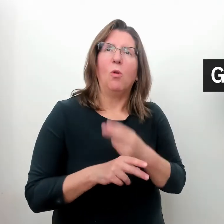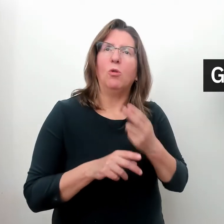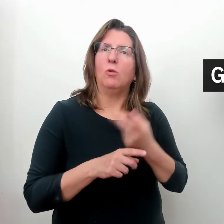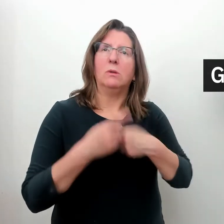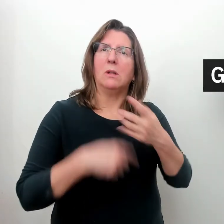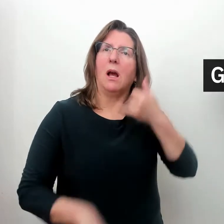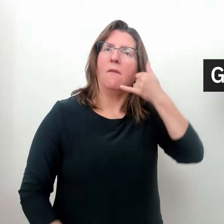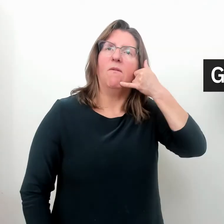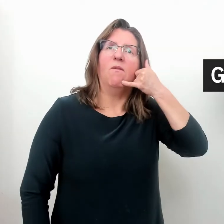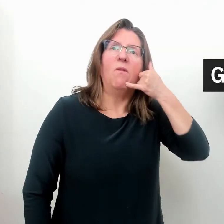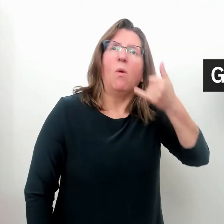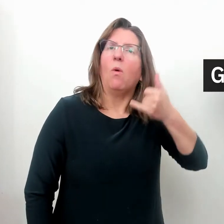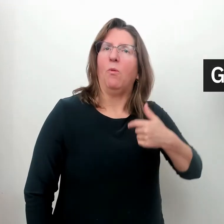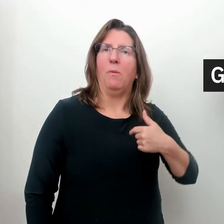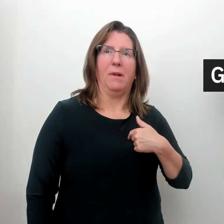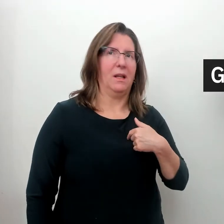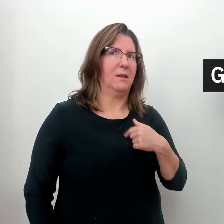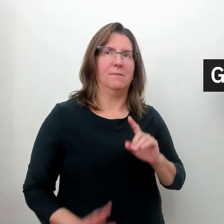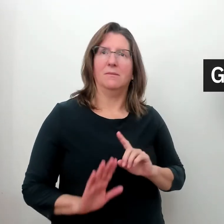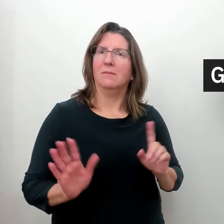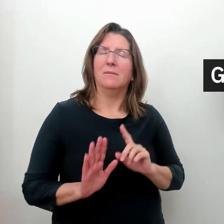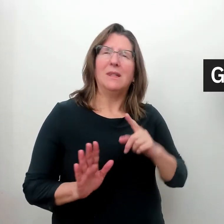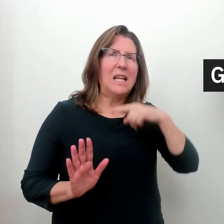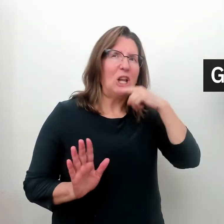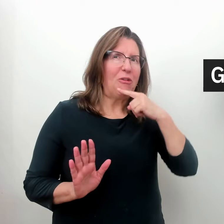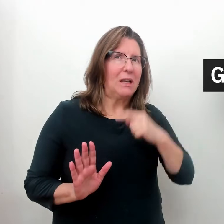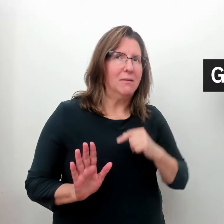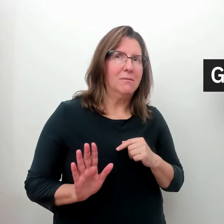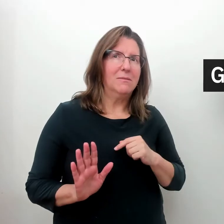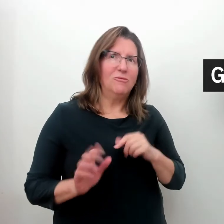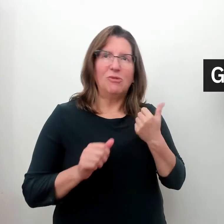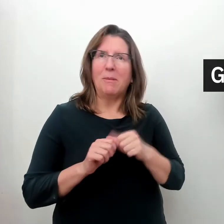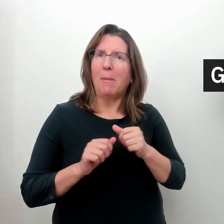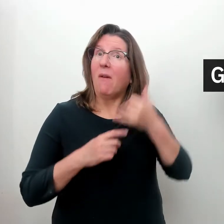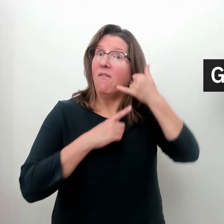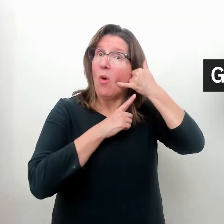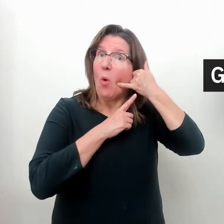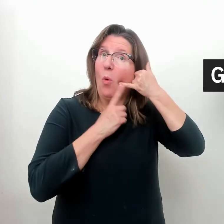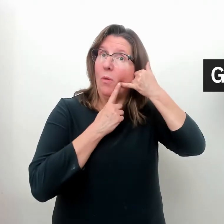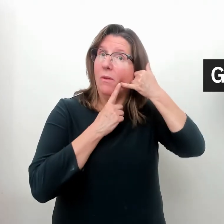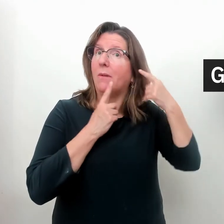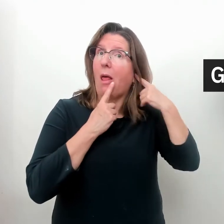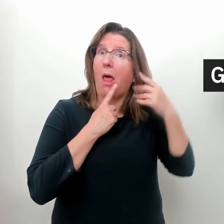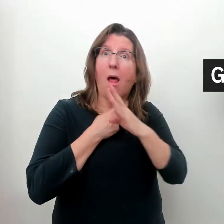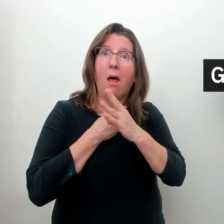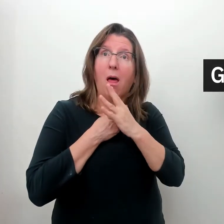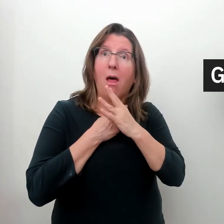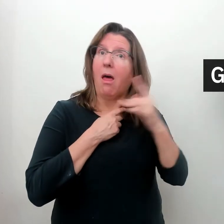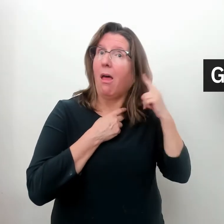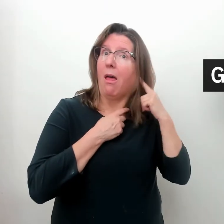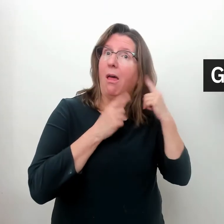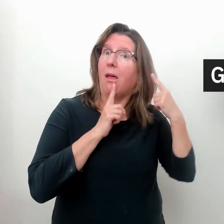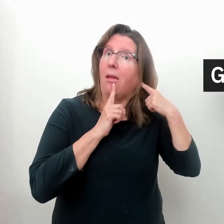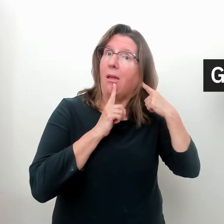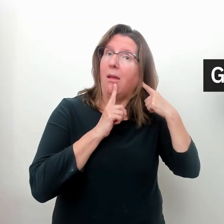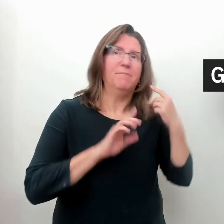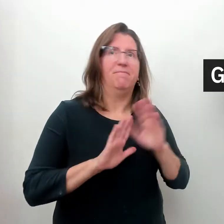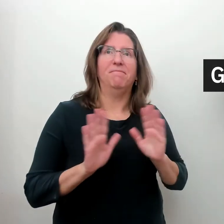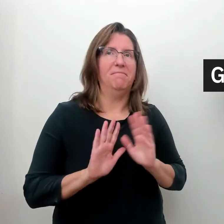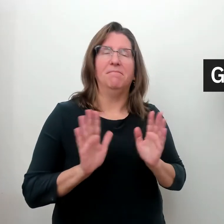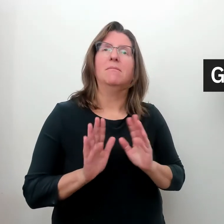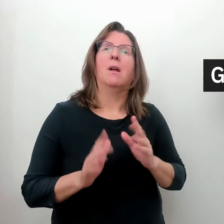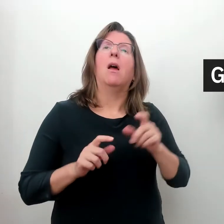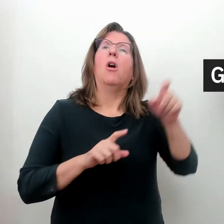We don't say 'telephone' or 'phone' because we don't use the, phone that way. We don't 'put it up to our ear' to make a call.